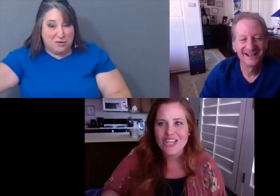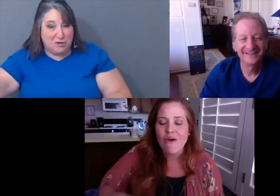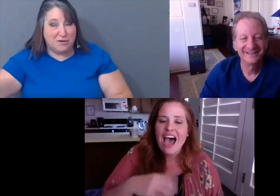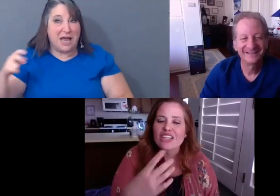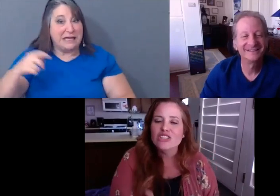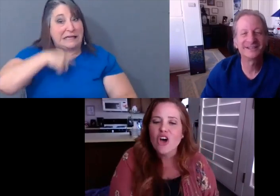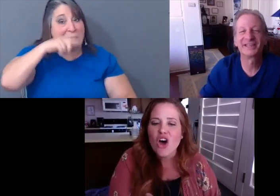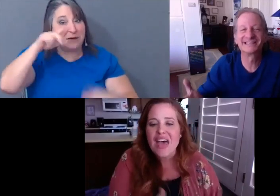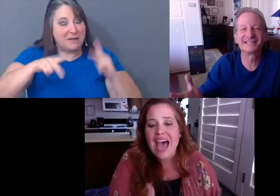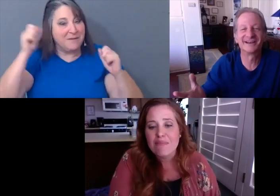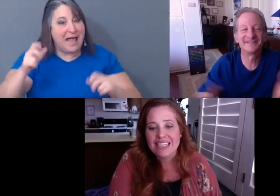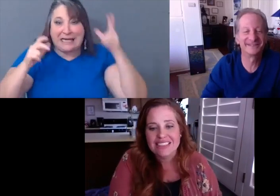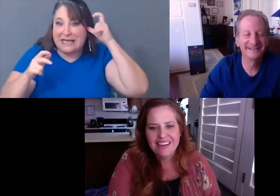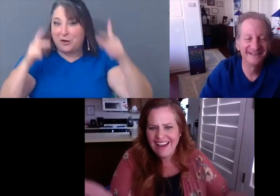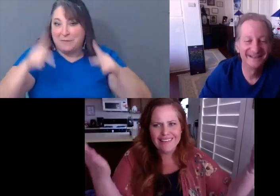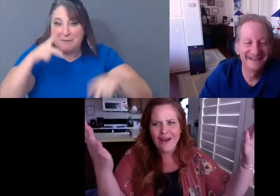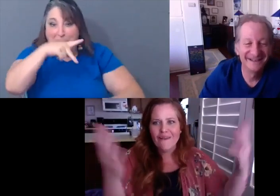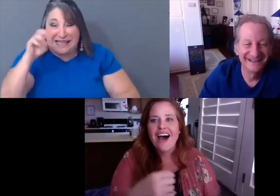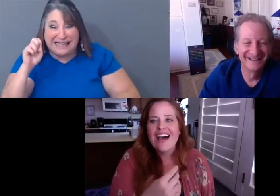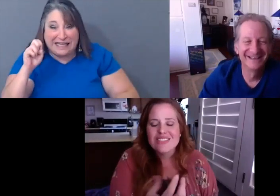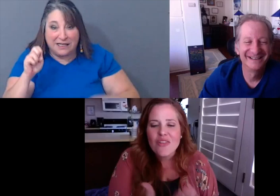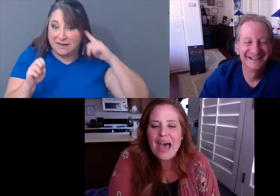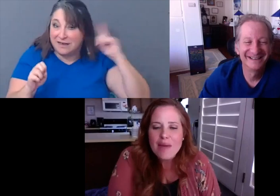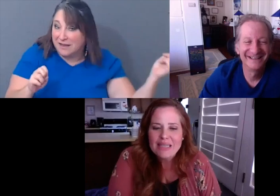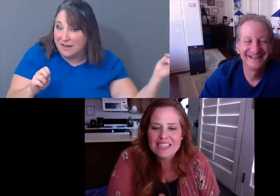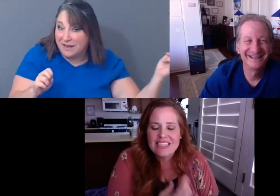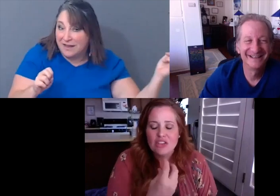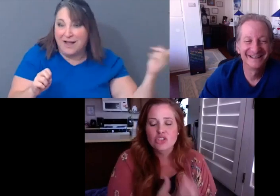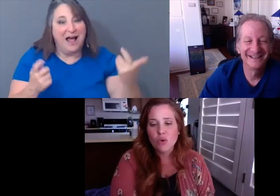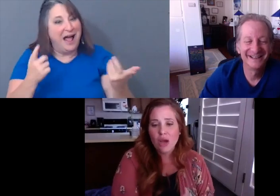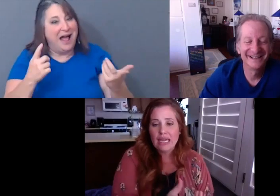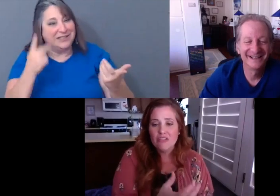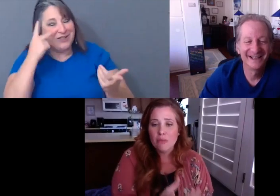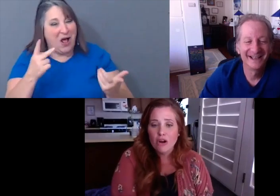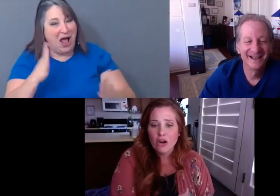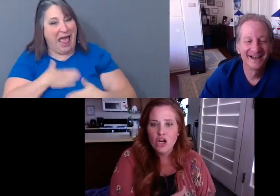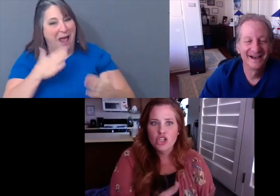So, I saw happiness, I know. I saw the happiness and the joy from her.